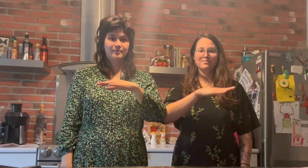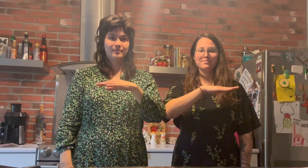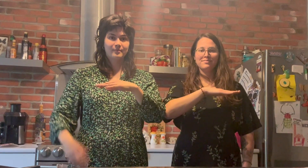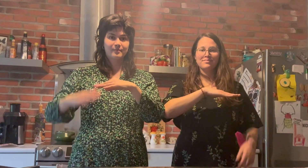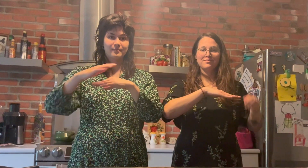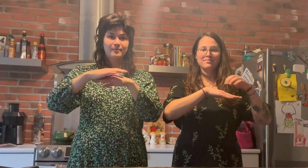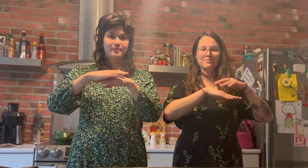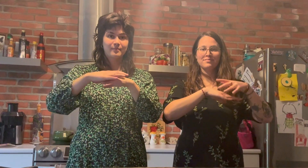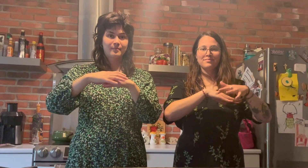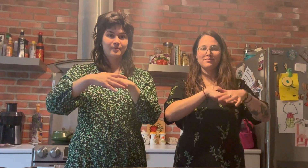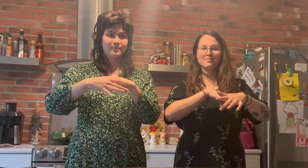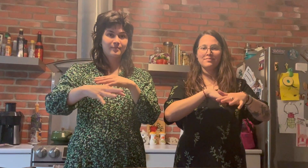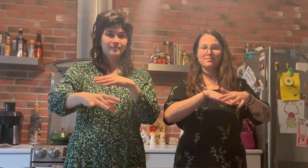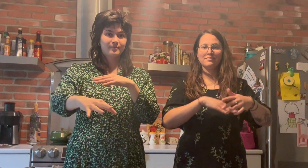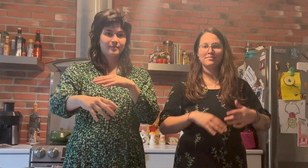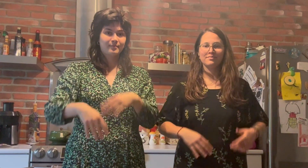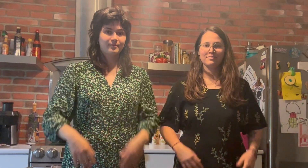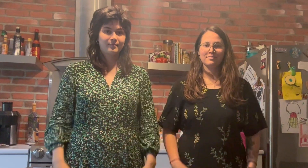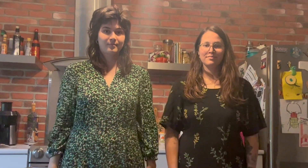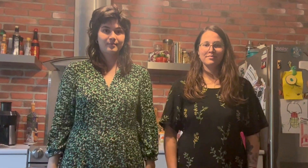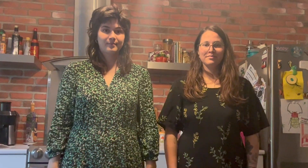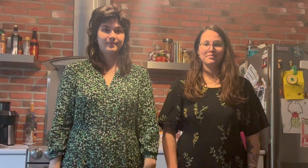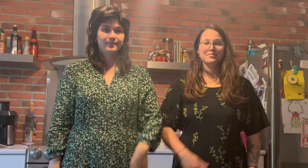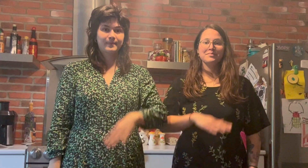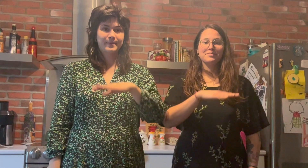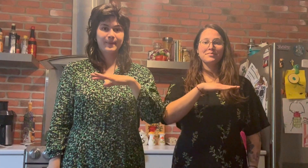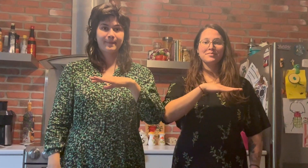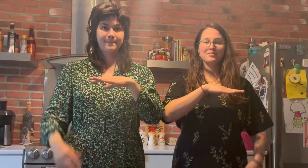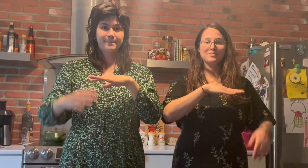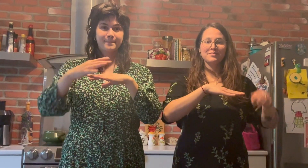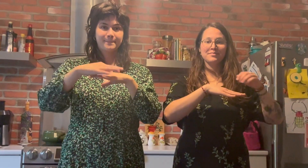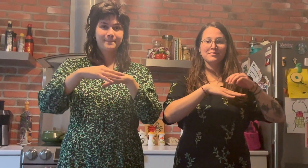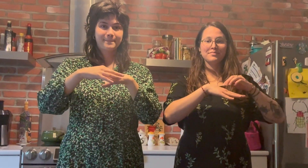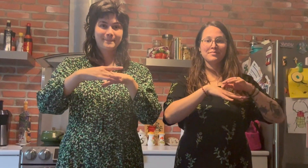Move your hands so your dominant hand is above your non-dominant hand.